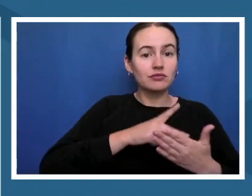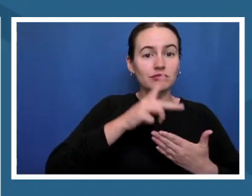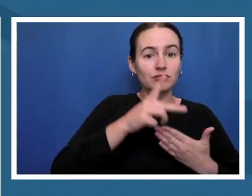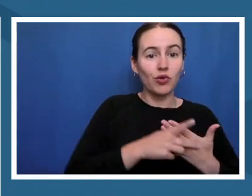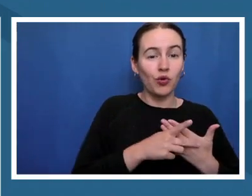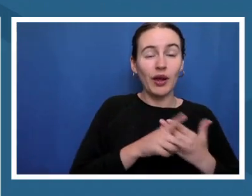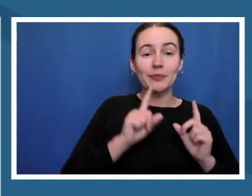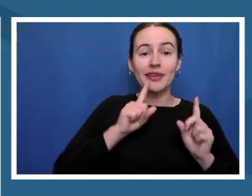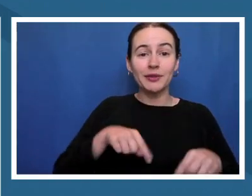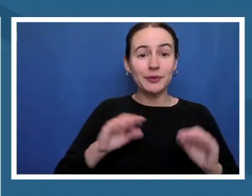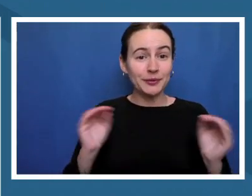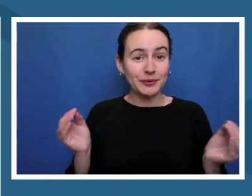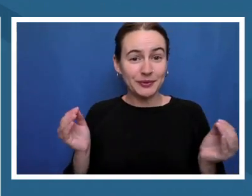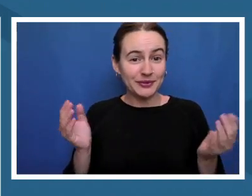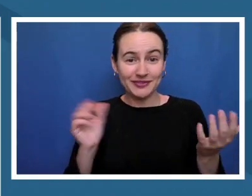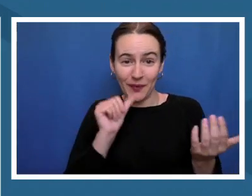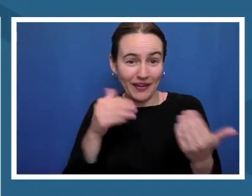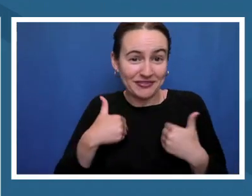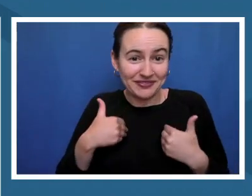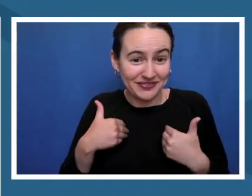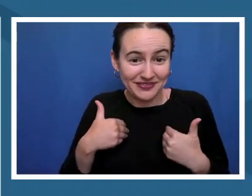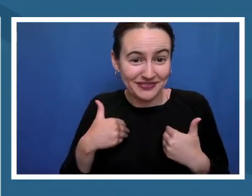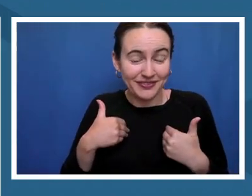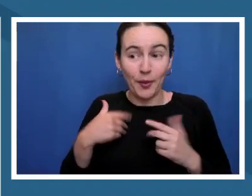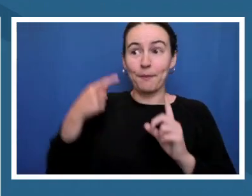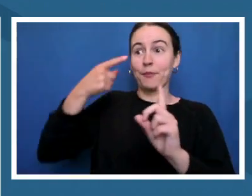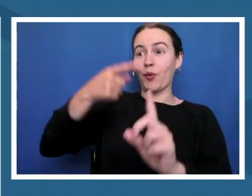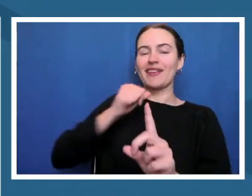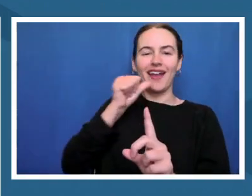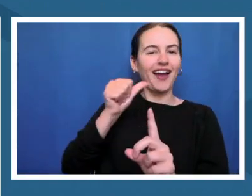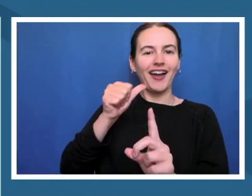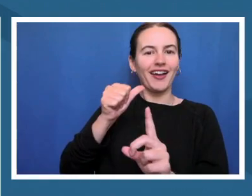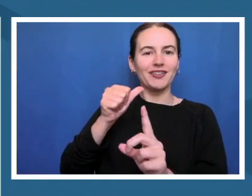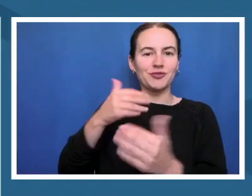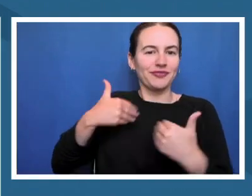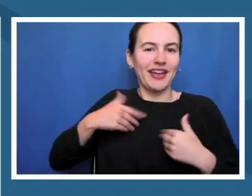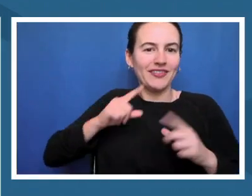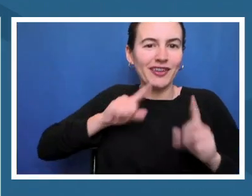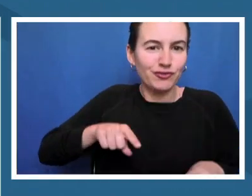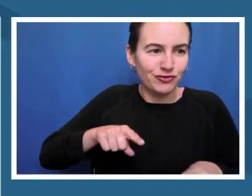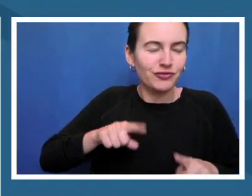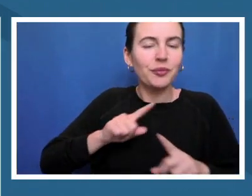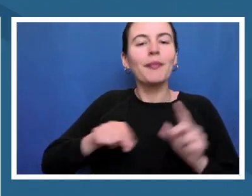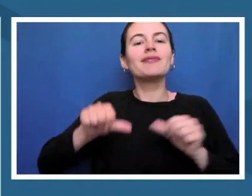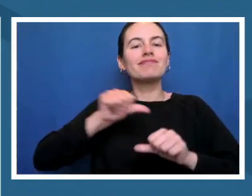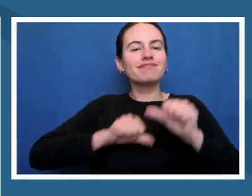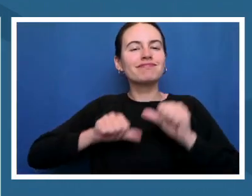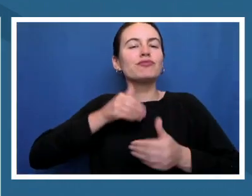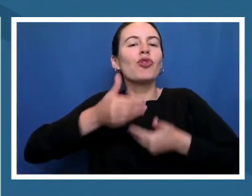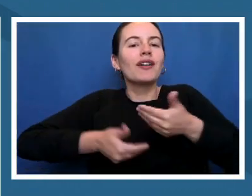point of the program is not getting an answer it is the process of science and